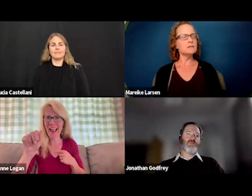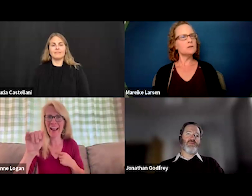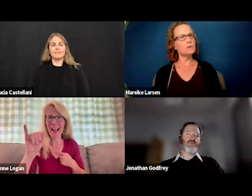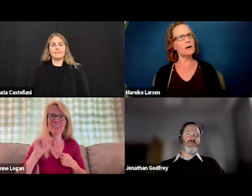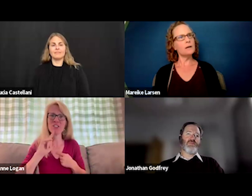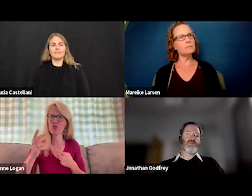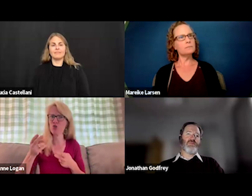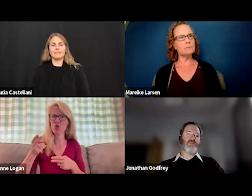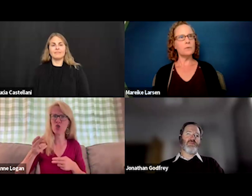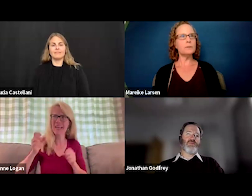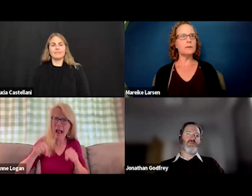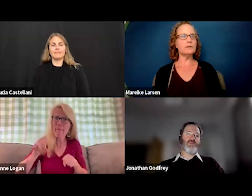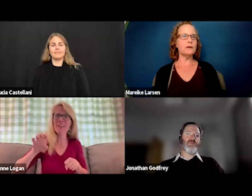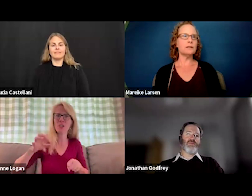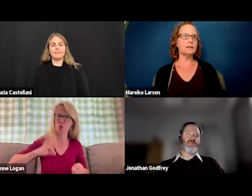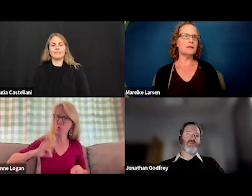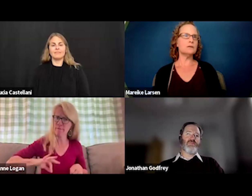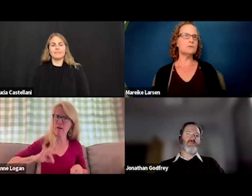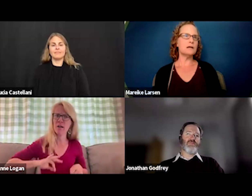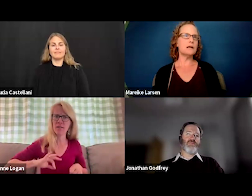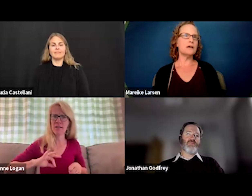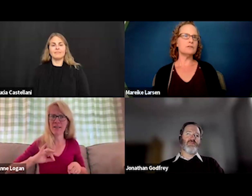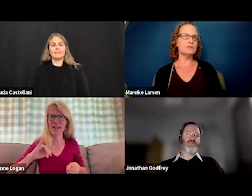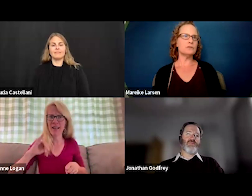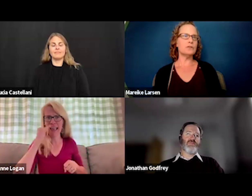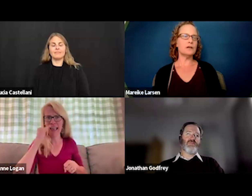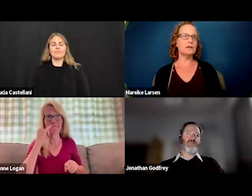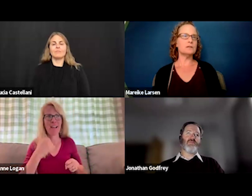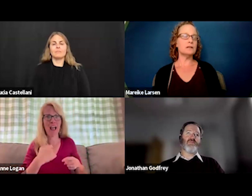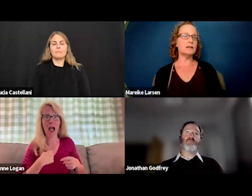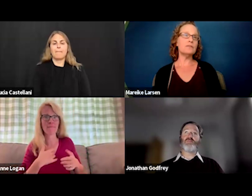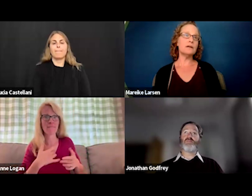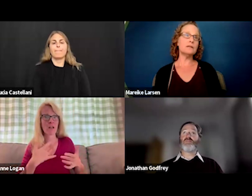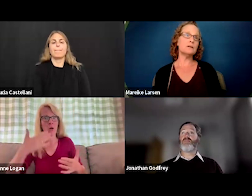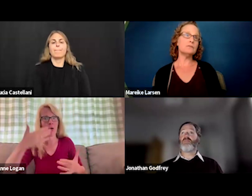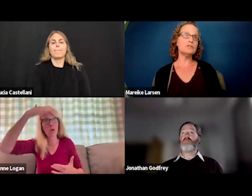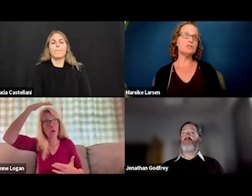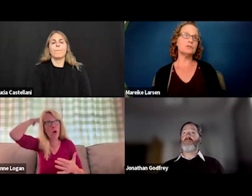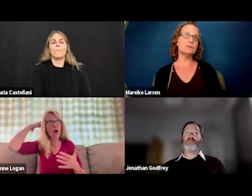So I'm open about the fact that I use AI for certain things, and that I find it beneficial.